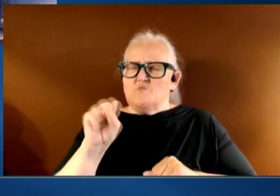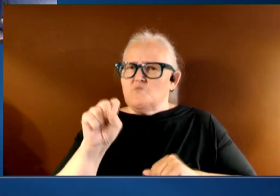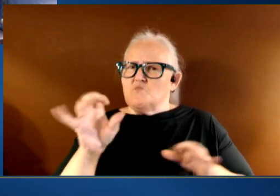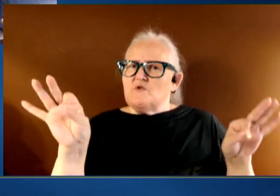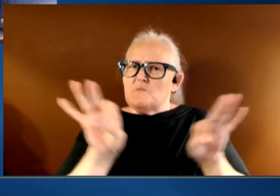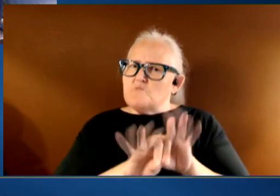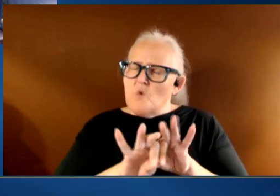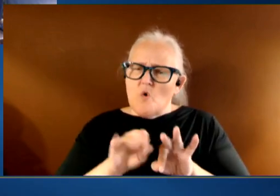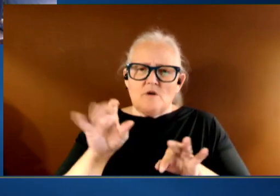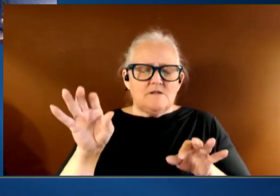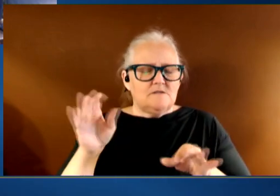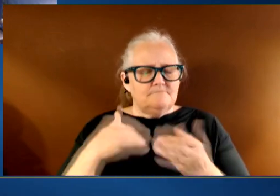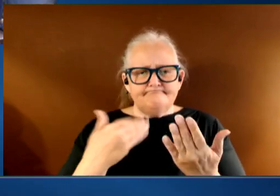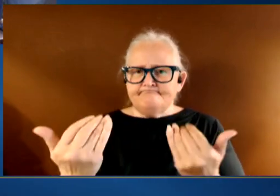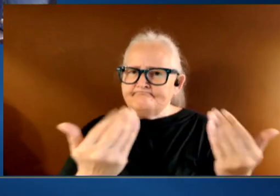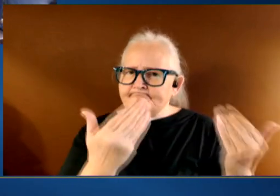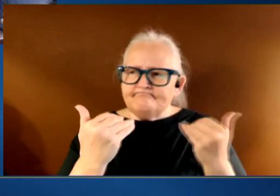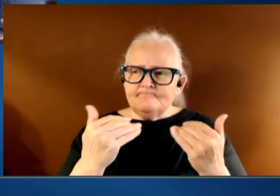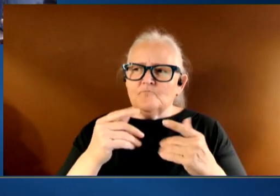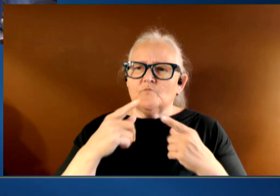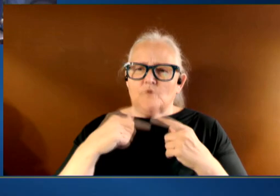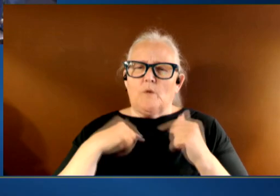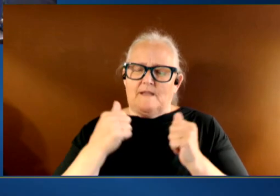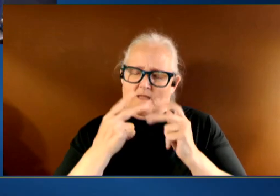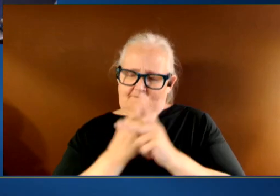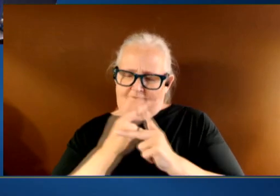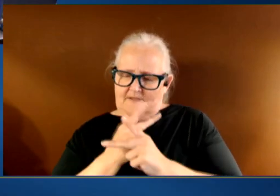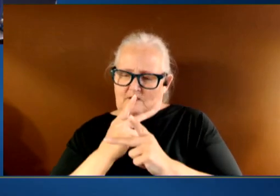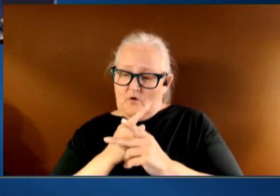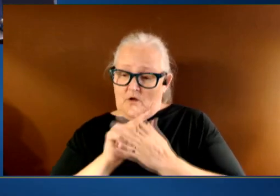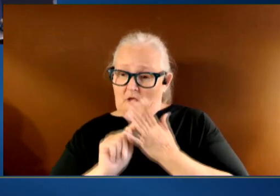contribute to the development of endpoints and products that will make a significant impact on